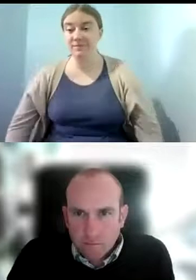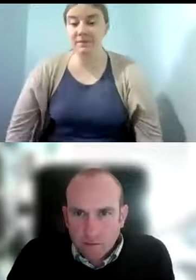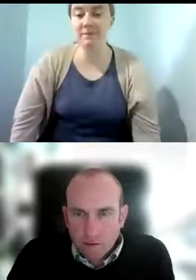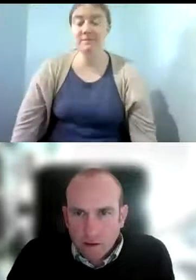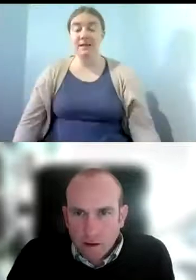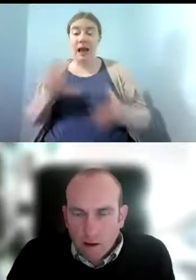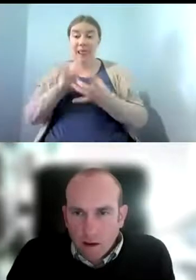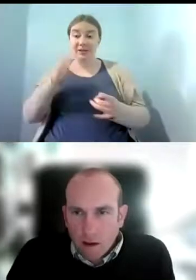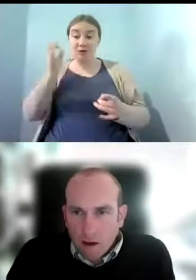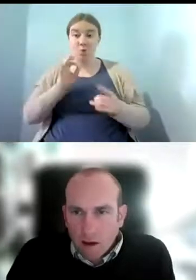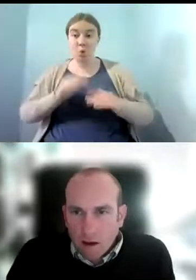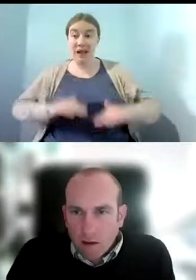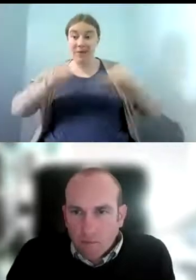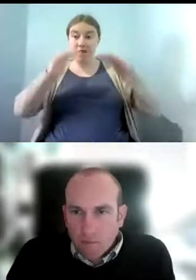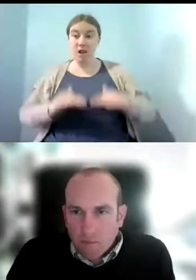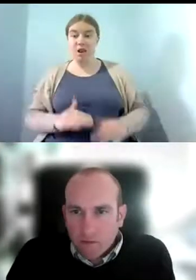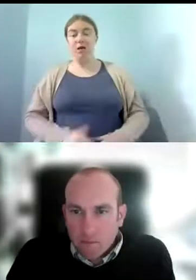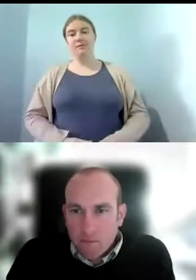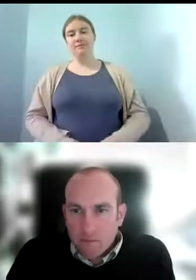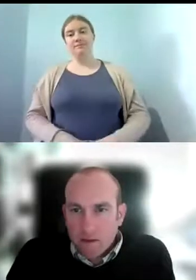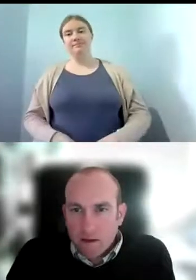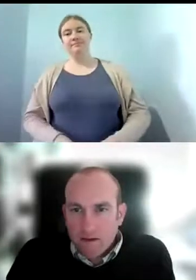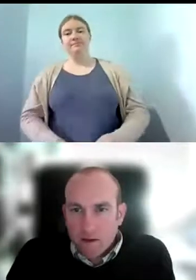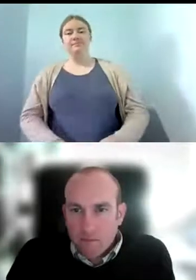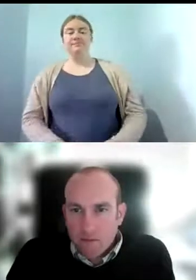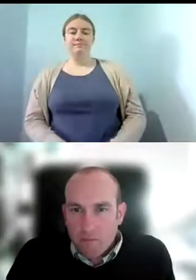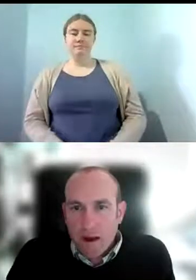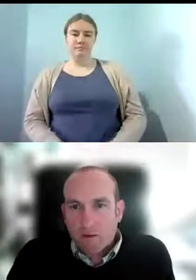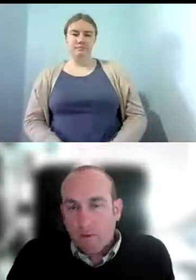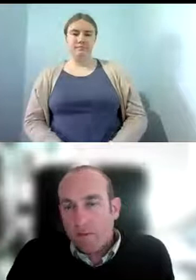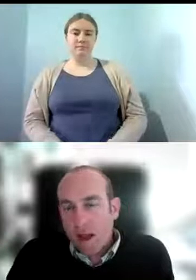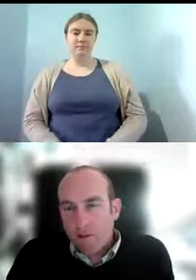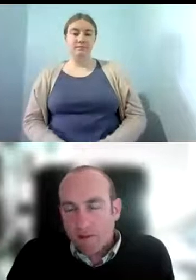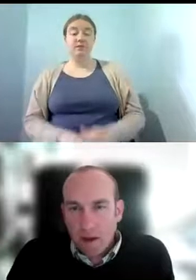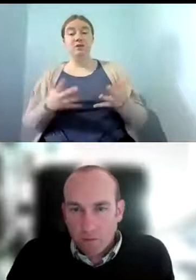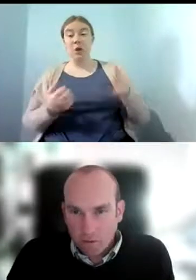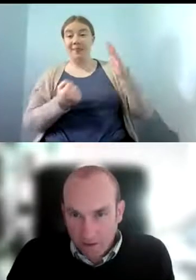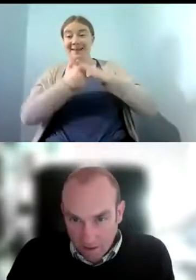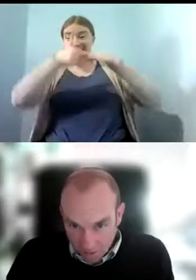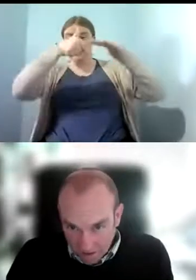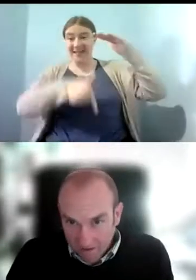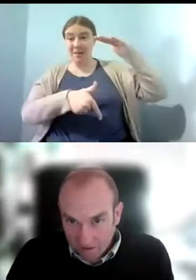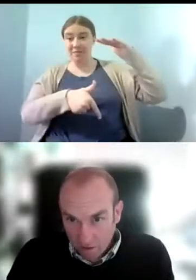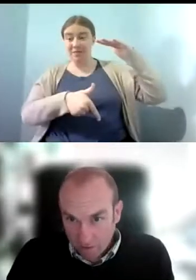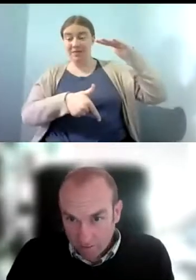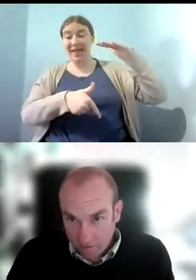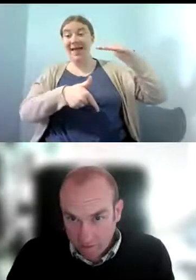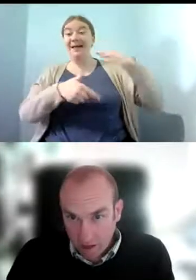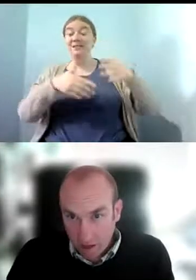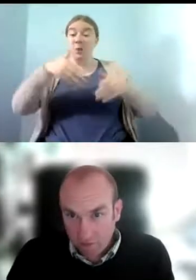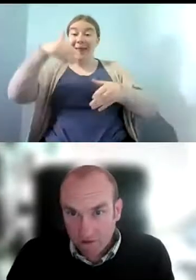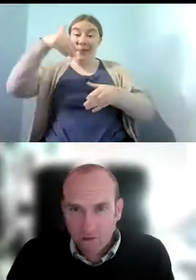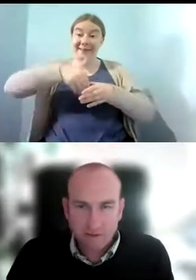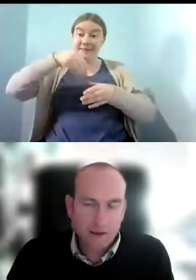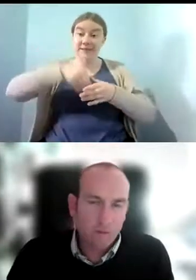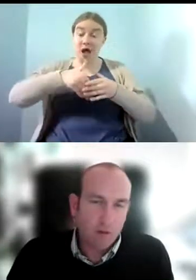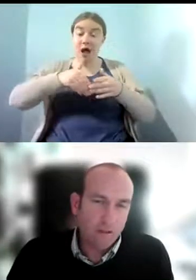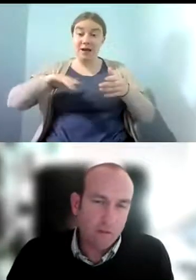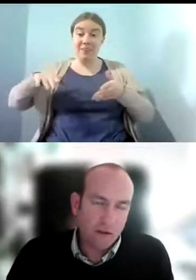within that richard um so it's a the maximum depth is about inside uh the fish pass itself is about